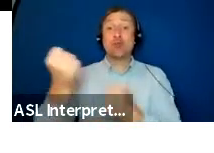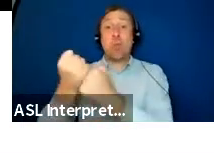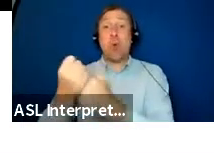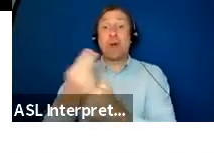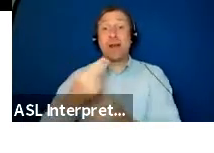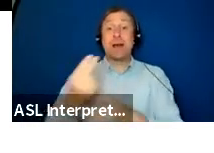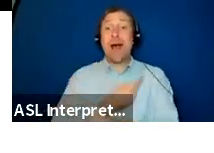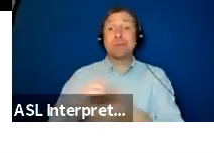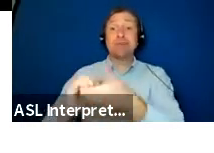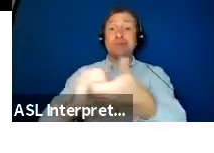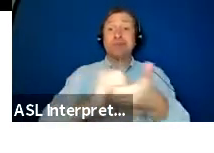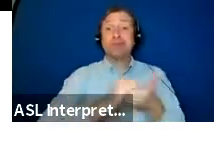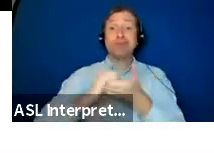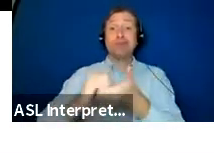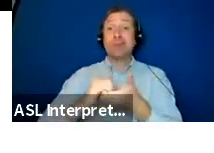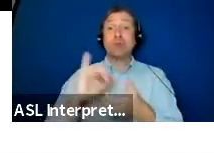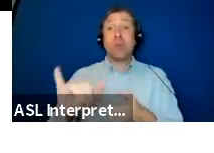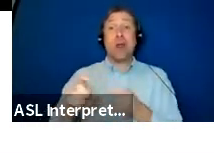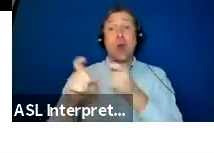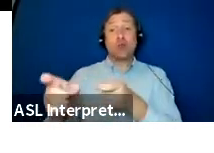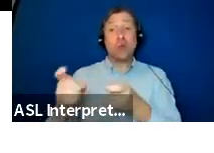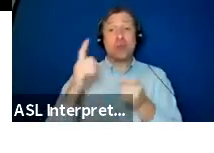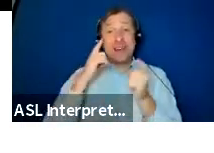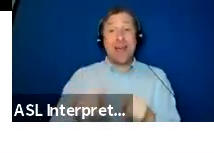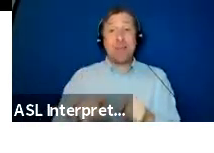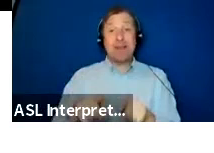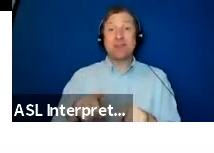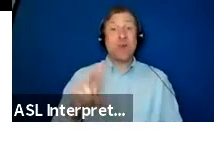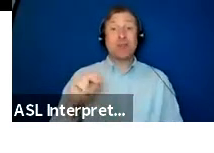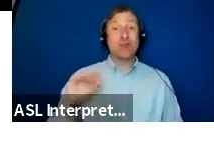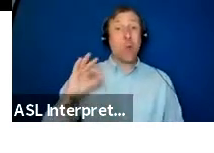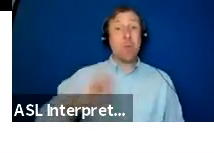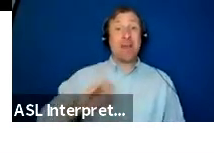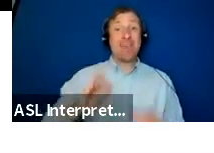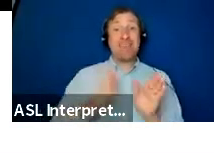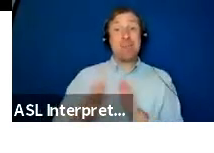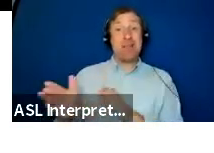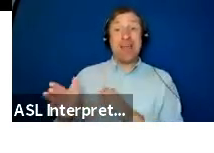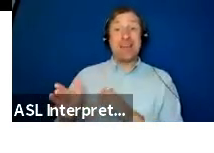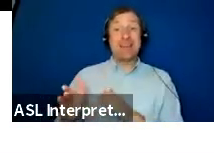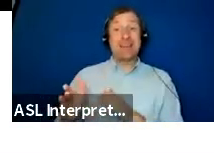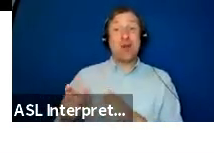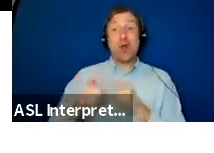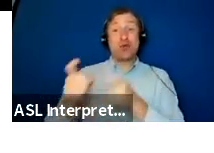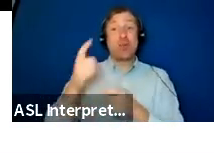in making this contribution happen. Because as I mentioned, there are no benefit plan contributions on this payment for any other worker in the industry,